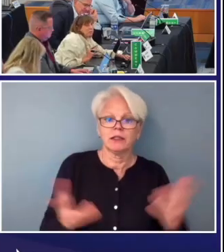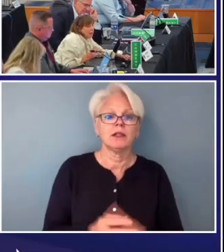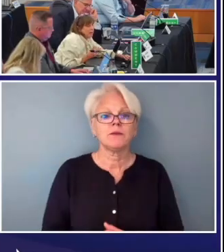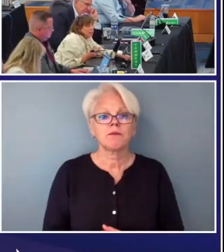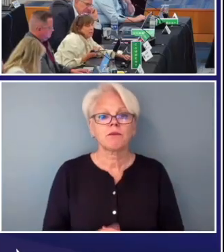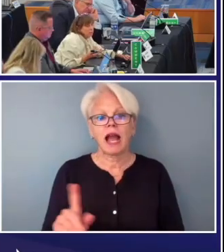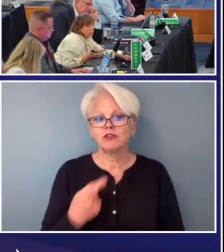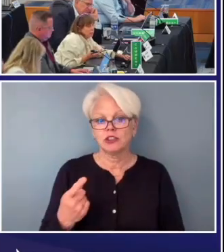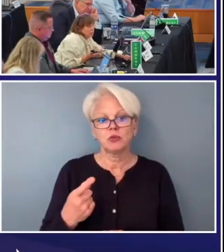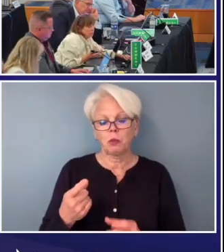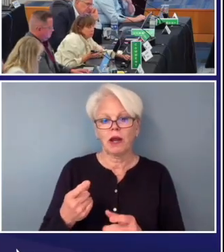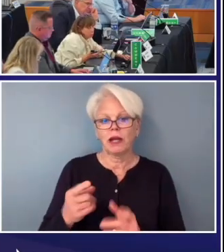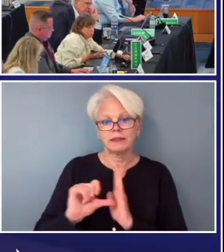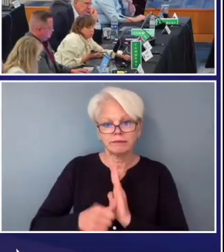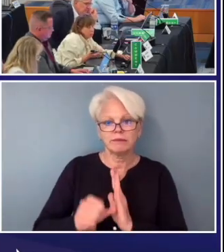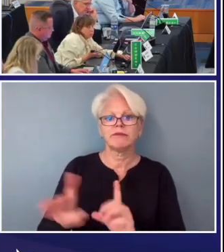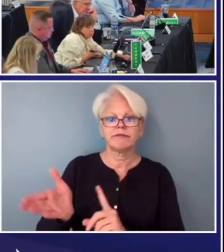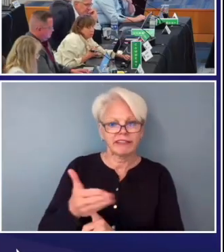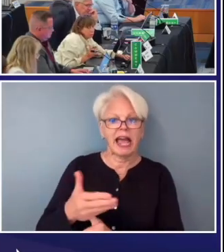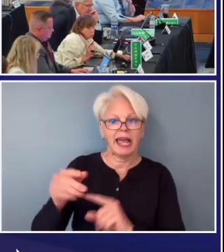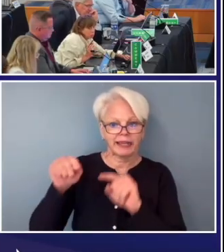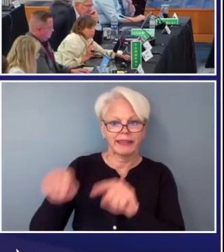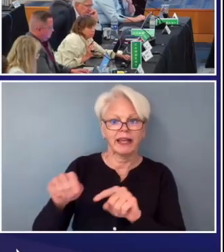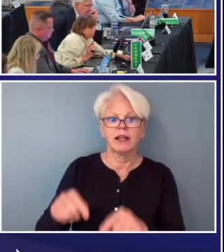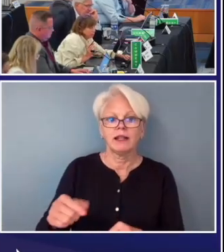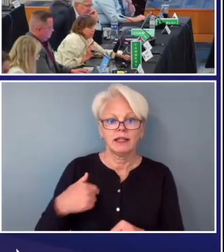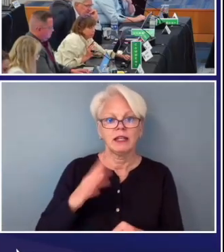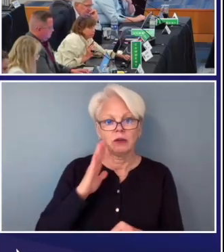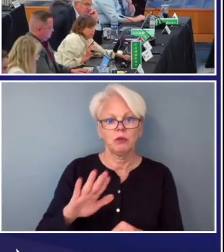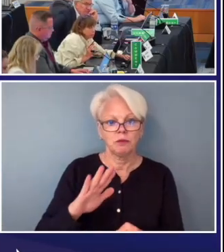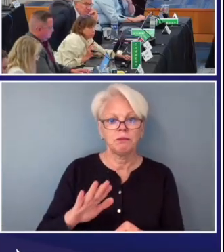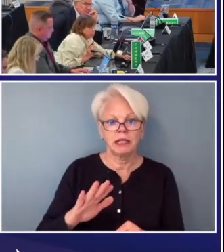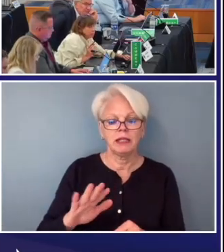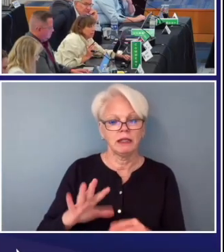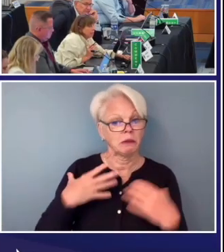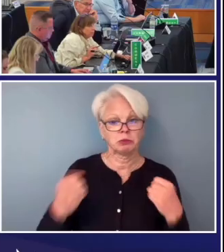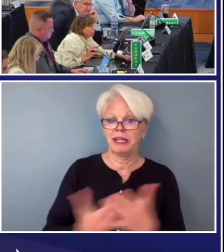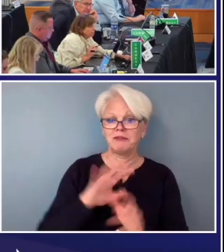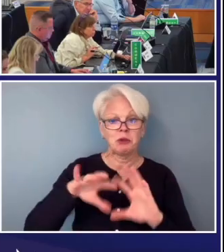flag that, that we're going to be in a brave new world on grad programs and, and people do